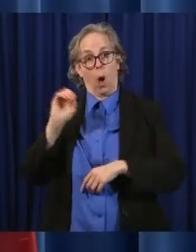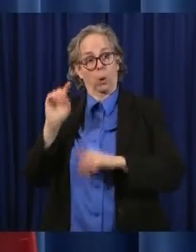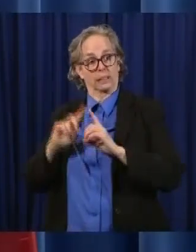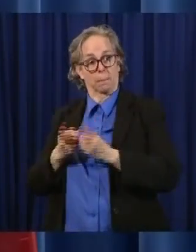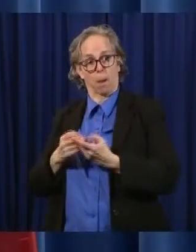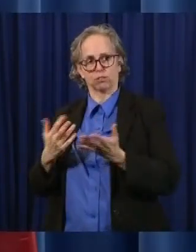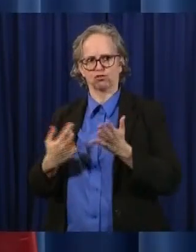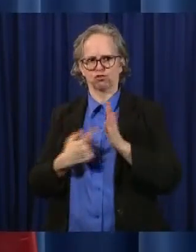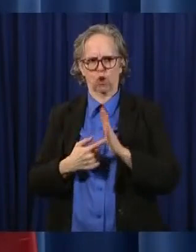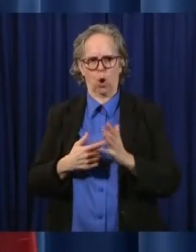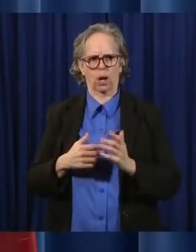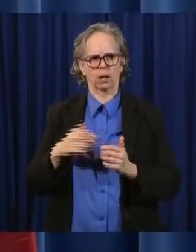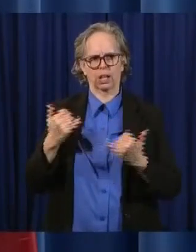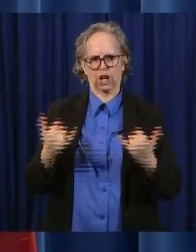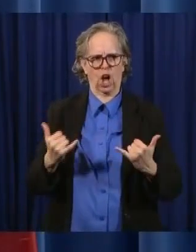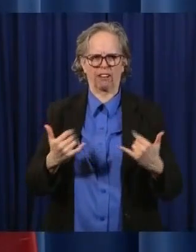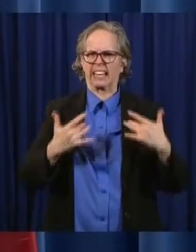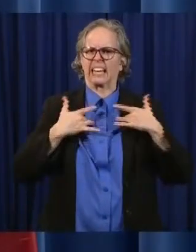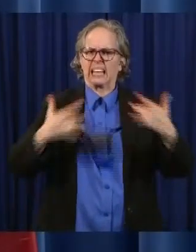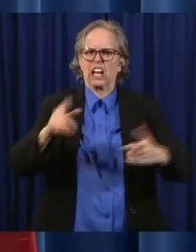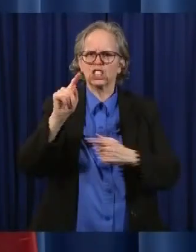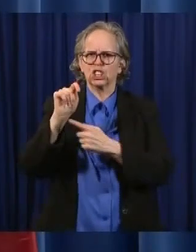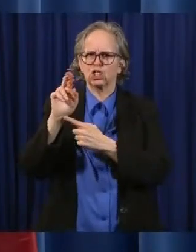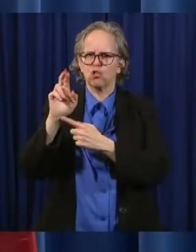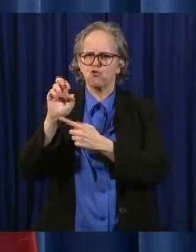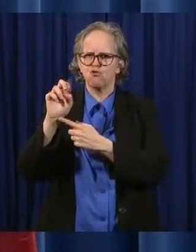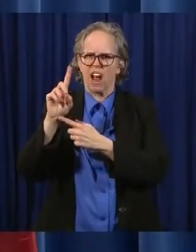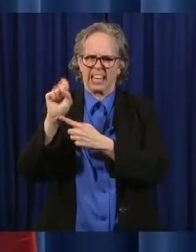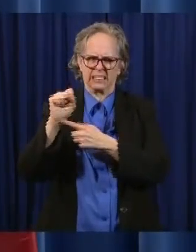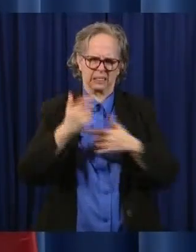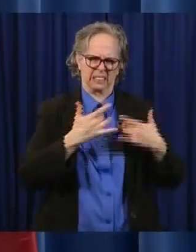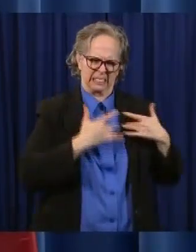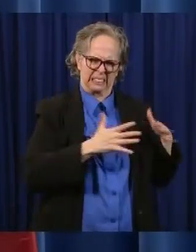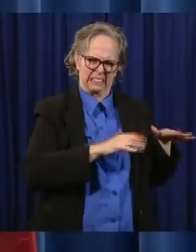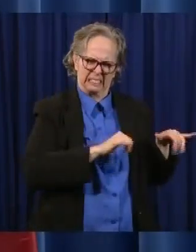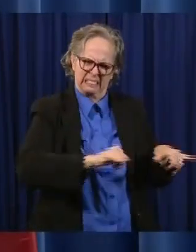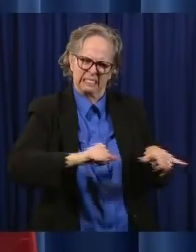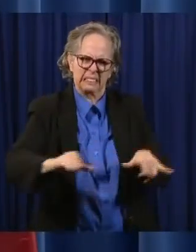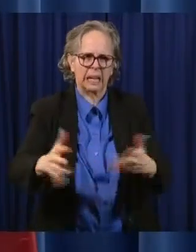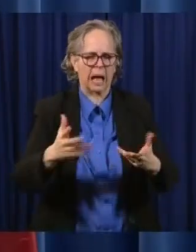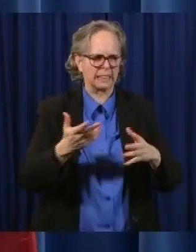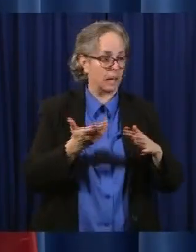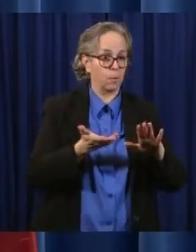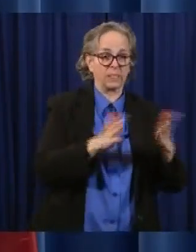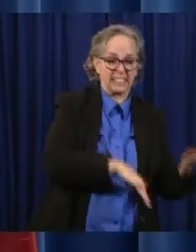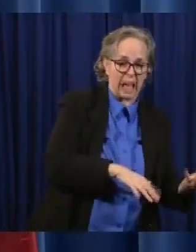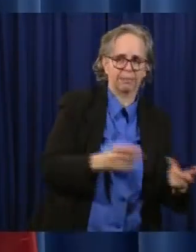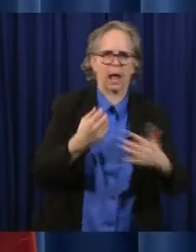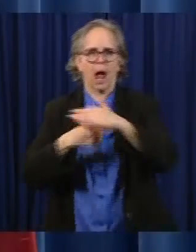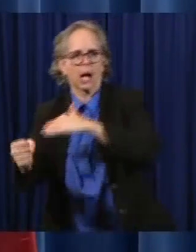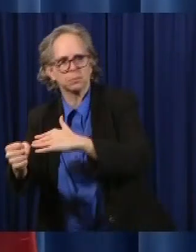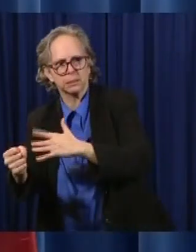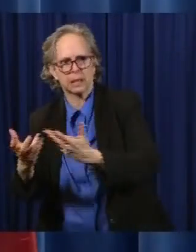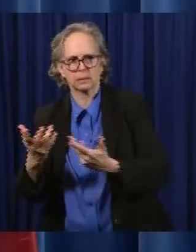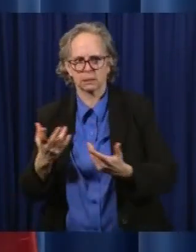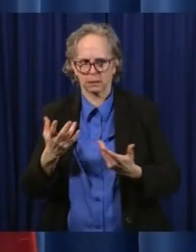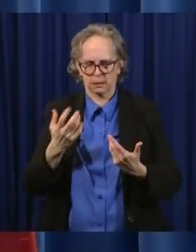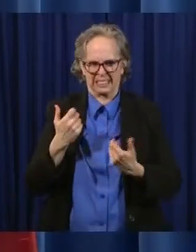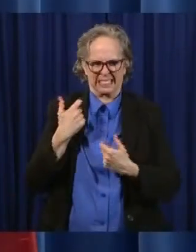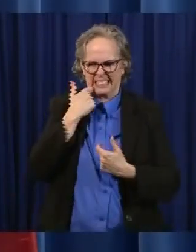SEE EVERYDAY WITH DR. ACTON. THE DAILY CASE COUNT AND DEATH ARE BROKEN DOWN BY NEW CASES AND EXISTING CASES. THE OHIO DEPARTMENT OF HEALTH